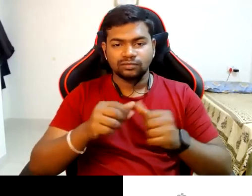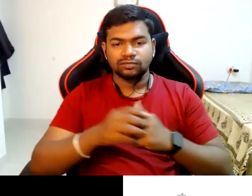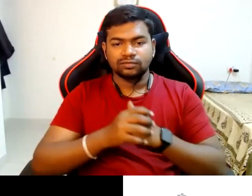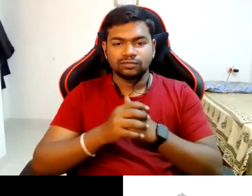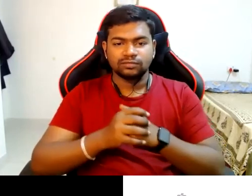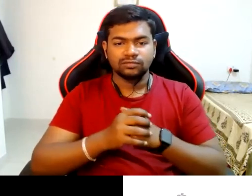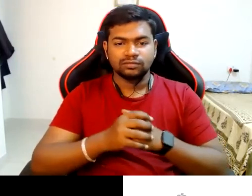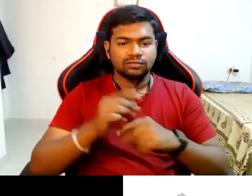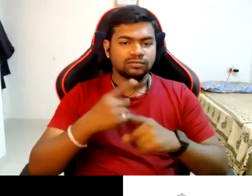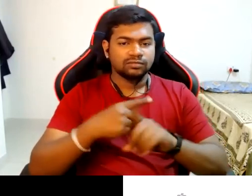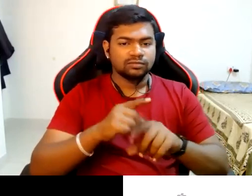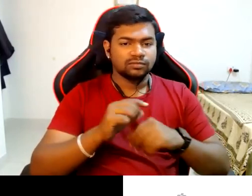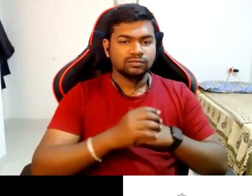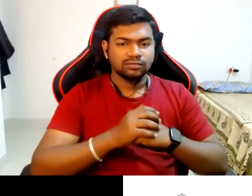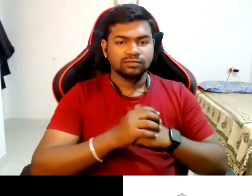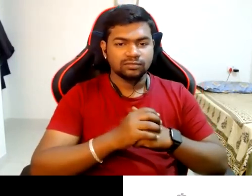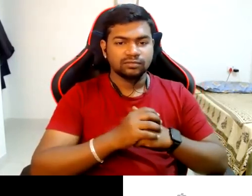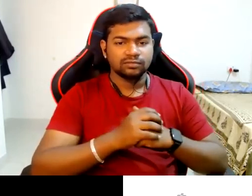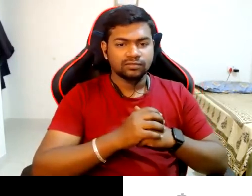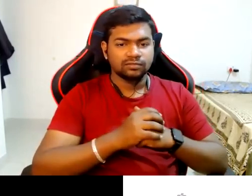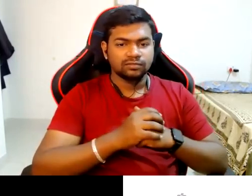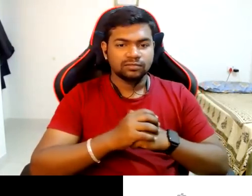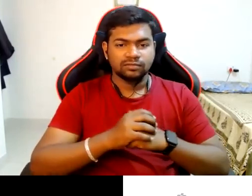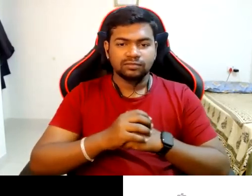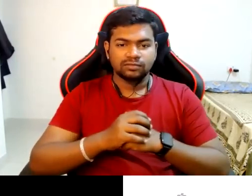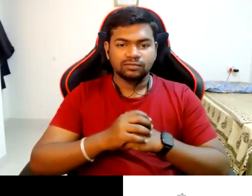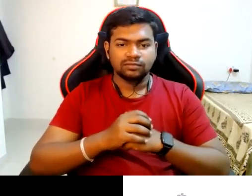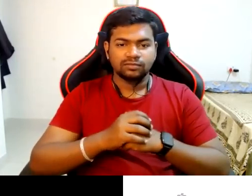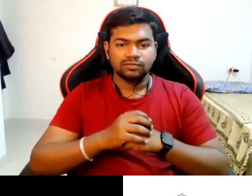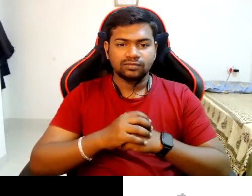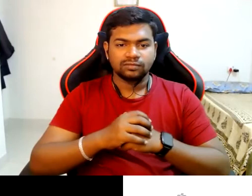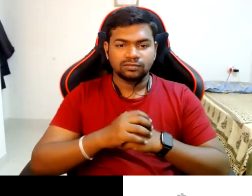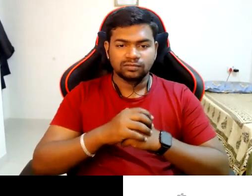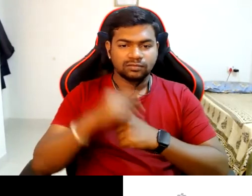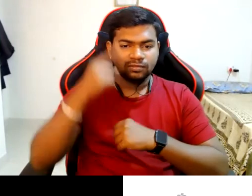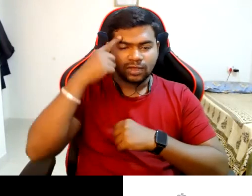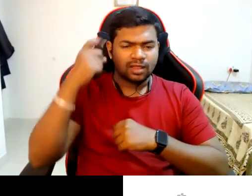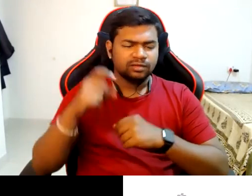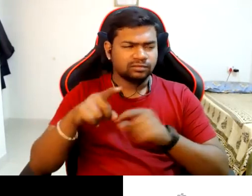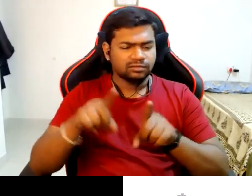but i was thinking something like.